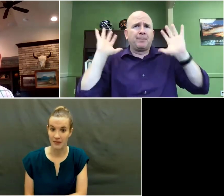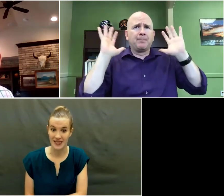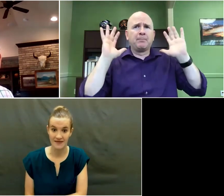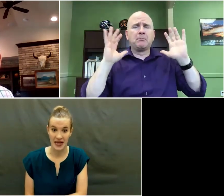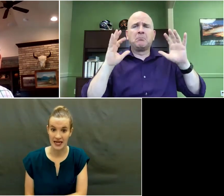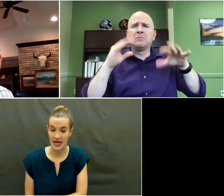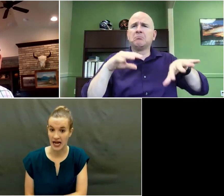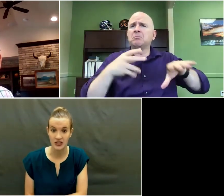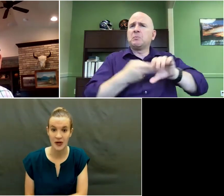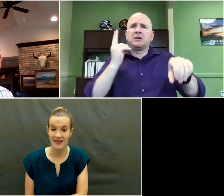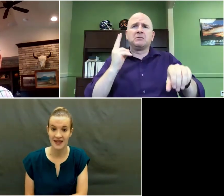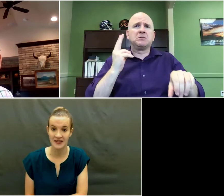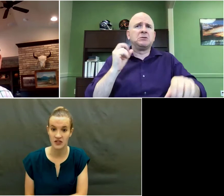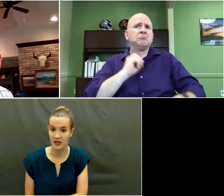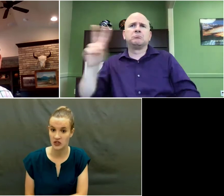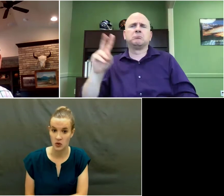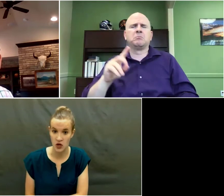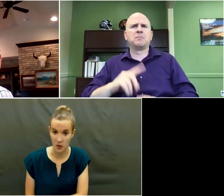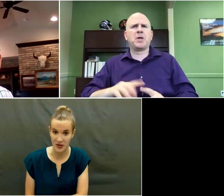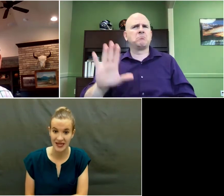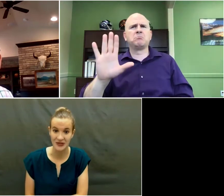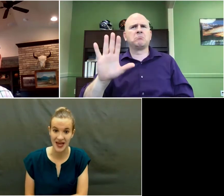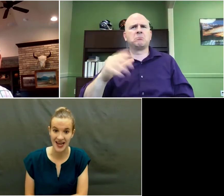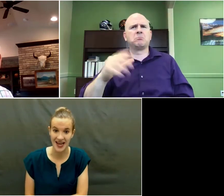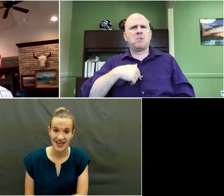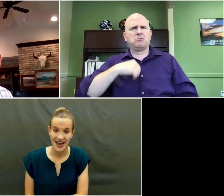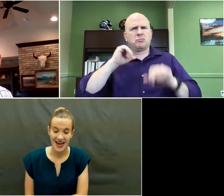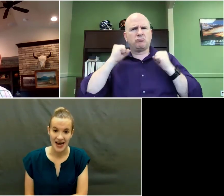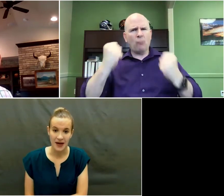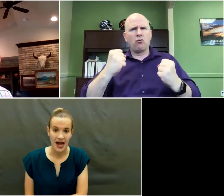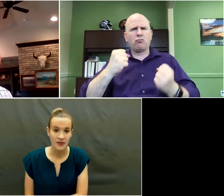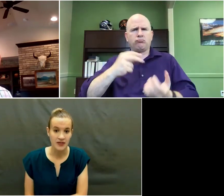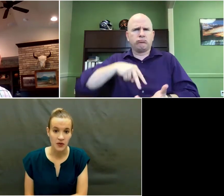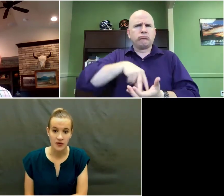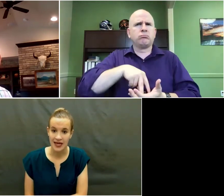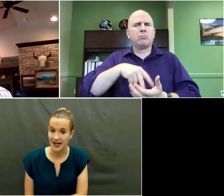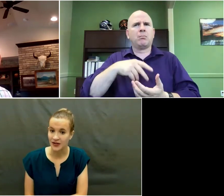believed that I could do anything to being told, no you can't do that. I was told that I couldn't